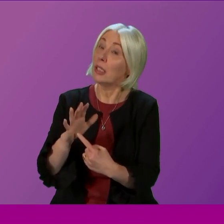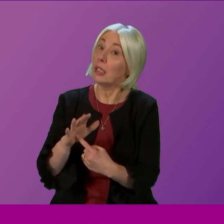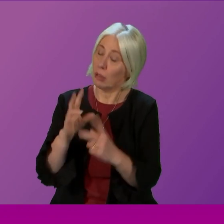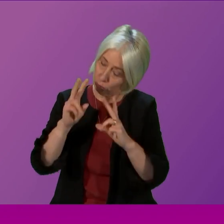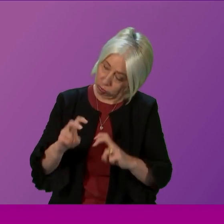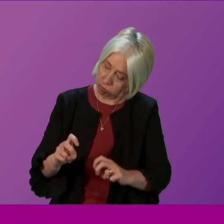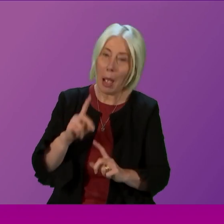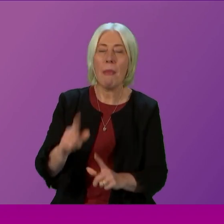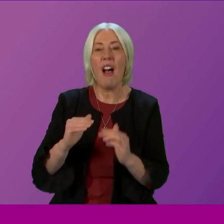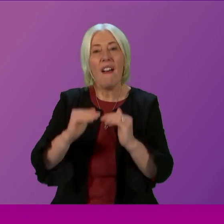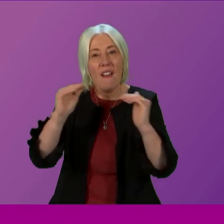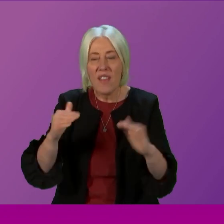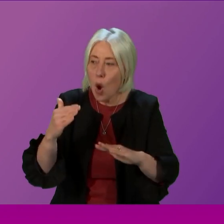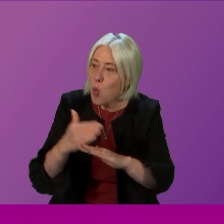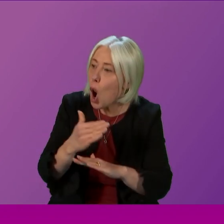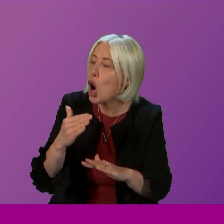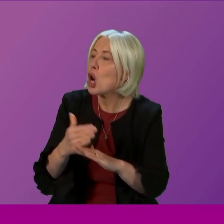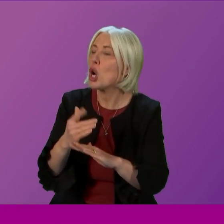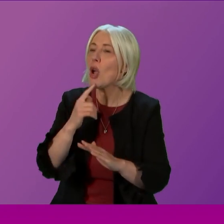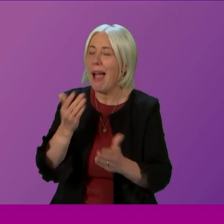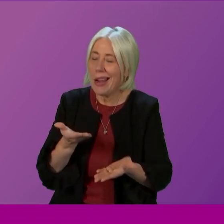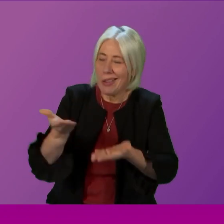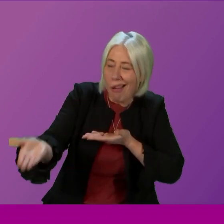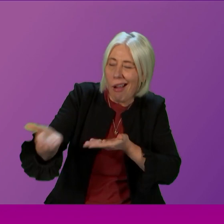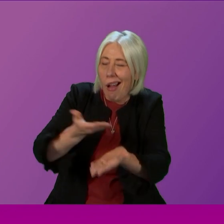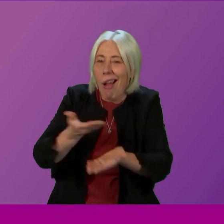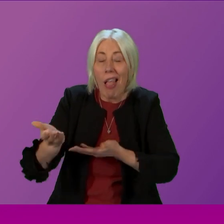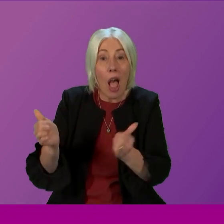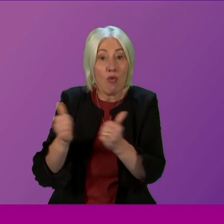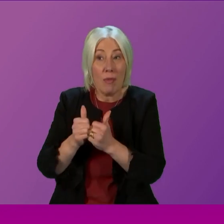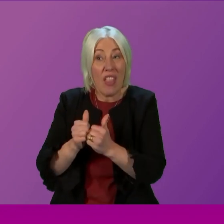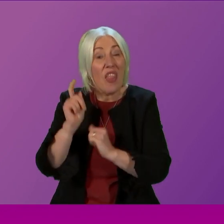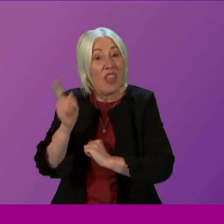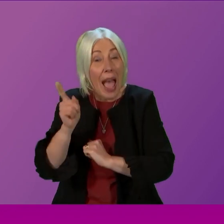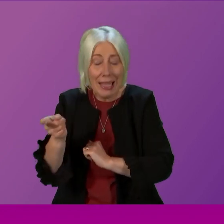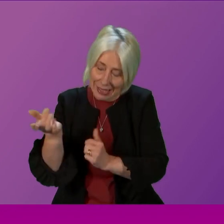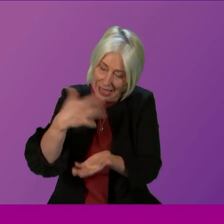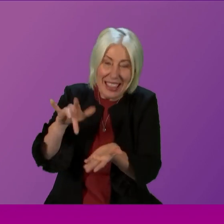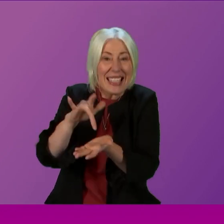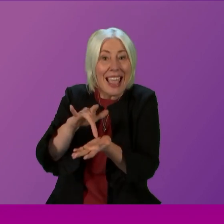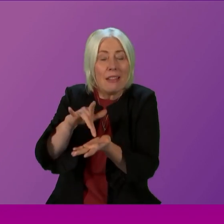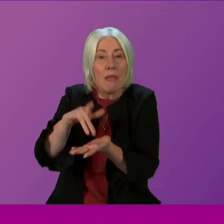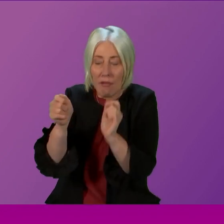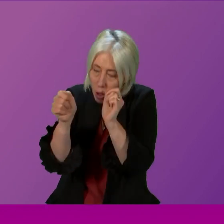fair work and sectoral bargaining are at the very heart of those reform proposals.